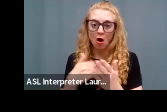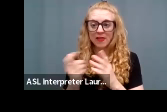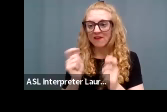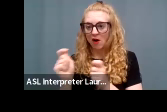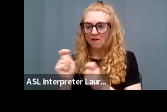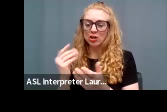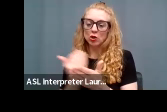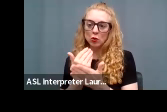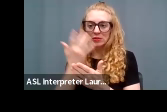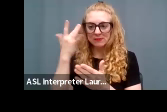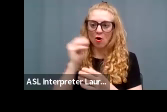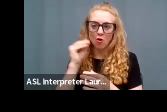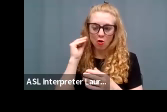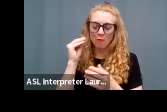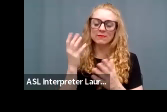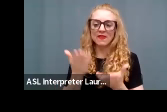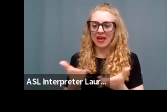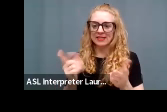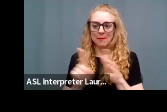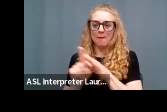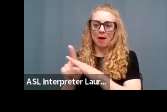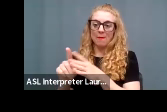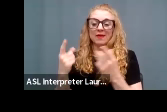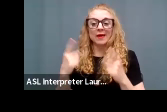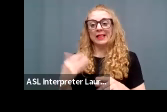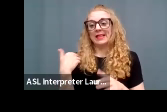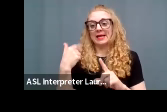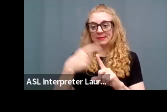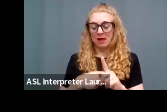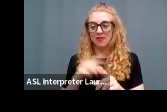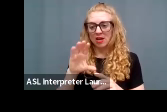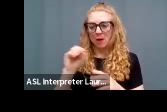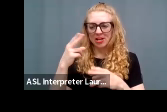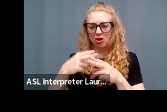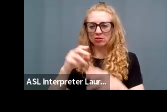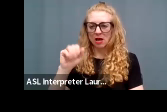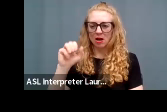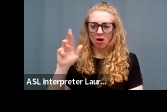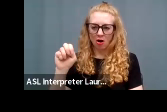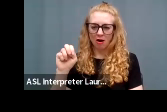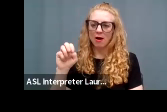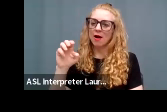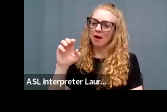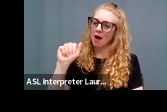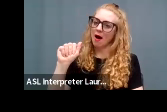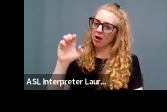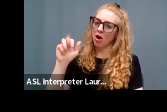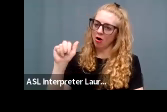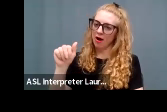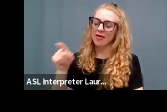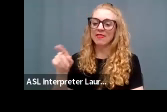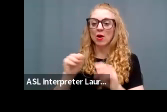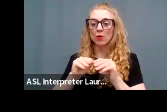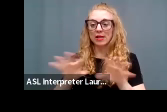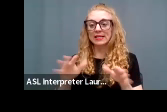Technologies and offerings just last month a company called acara released a it's a present